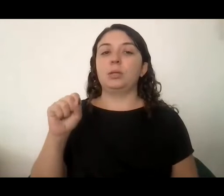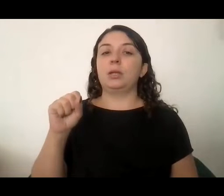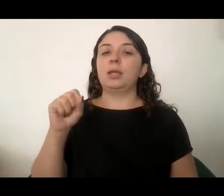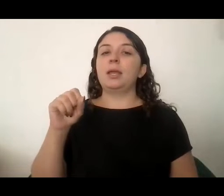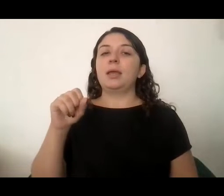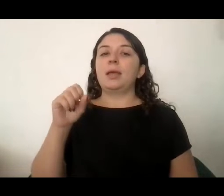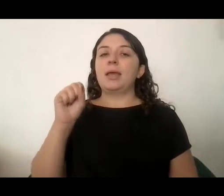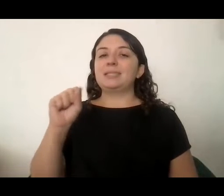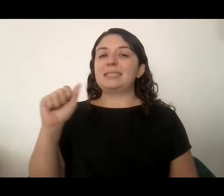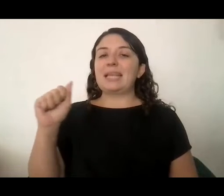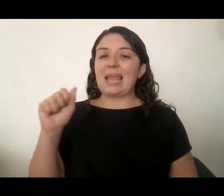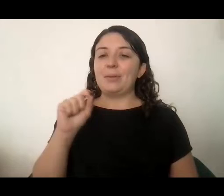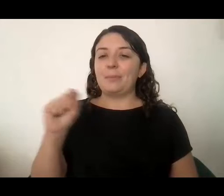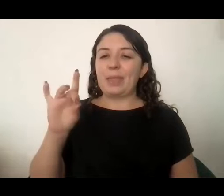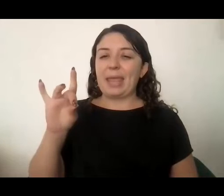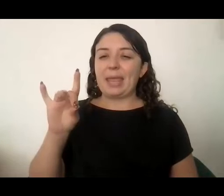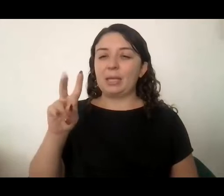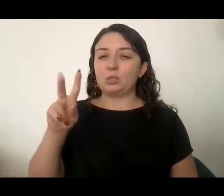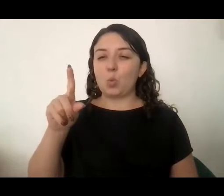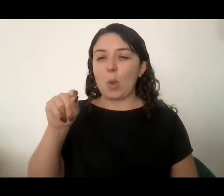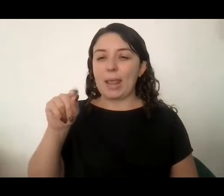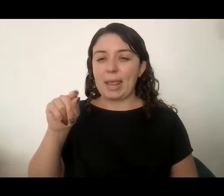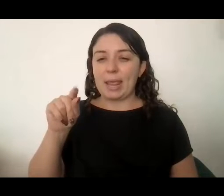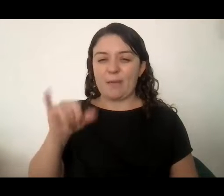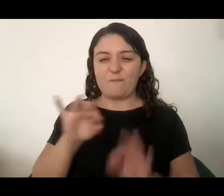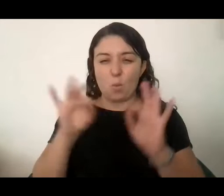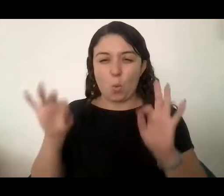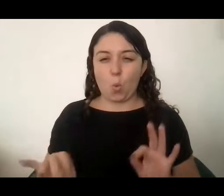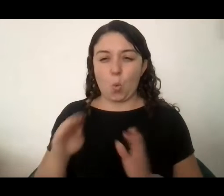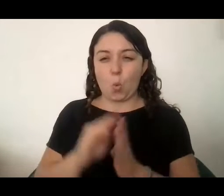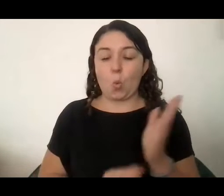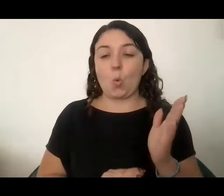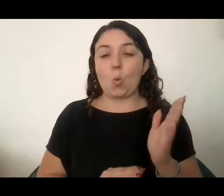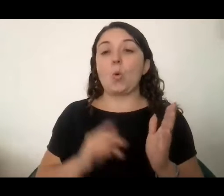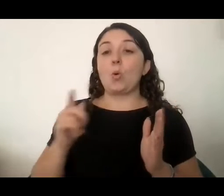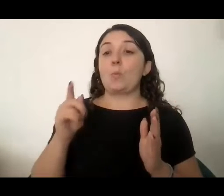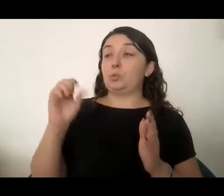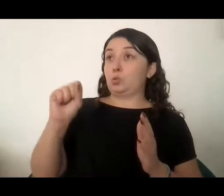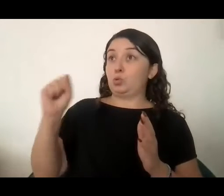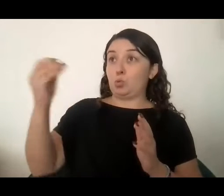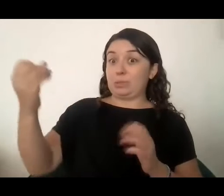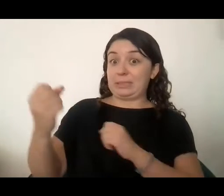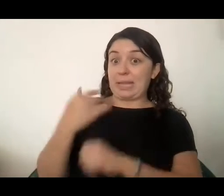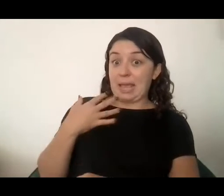called the SSA 820, when Social Security sends it. When they want you to fill it out and give